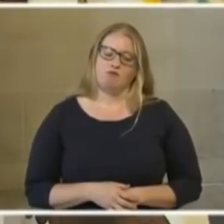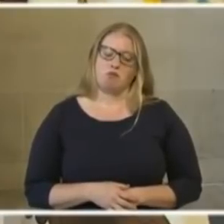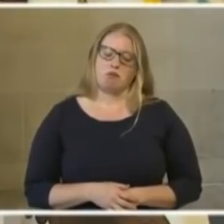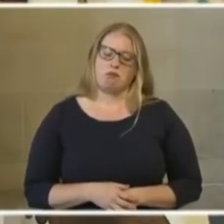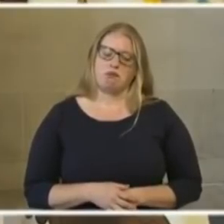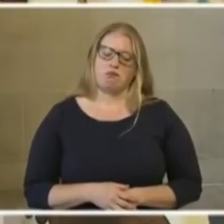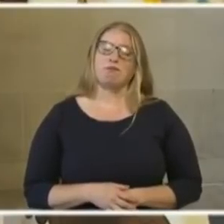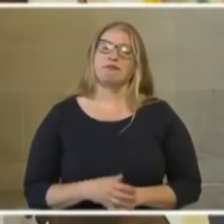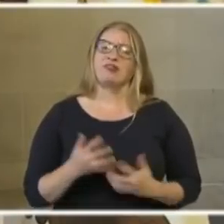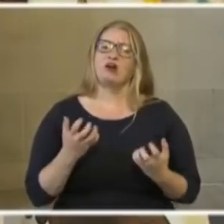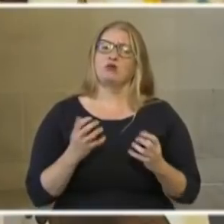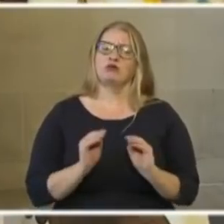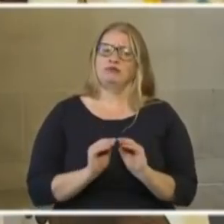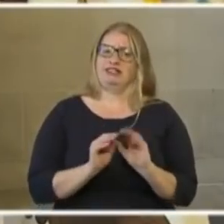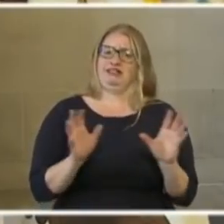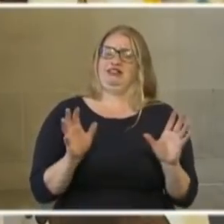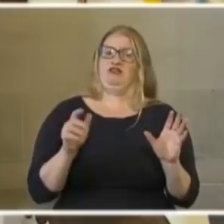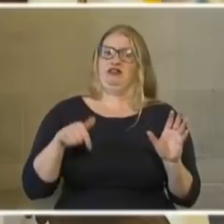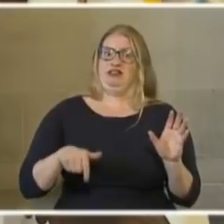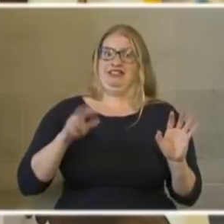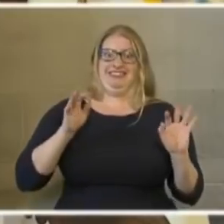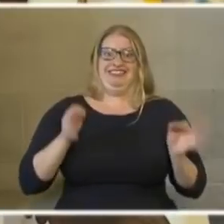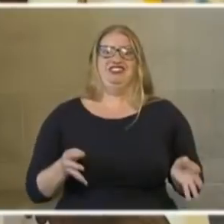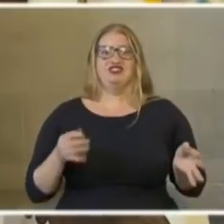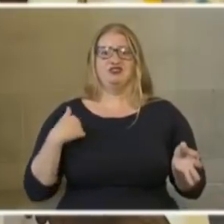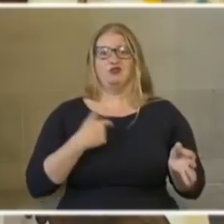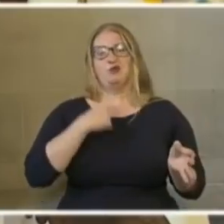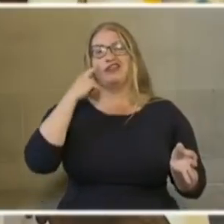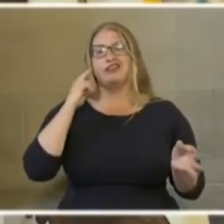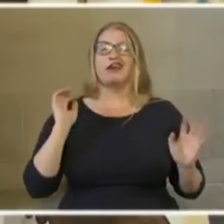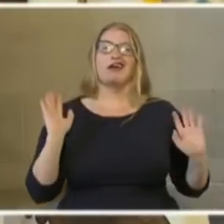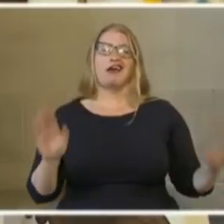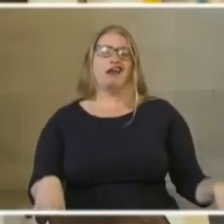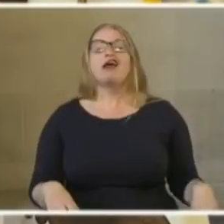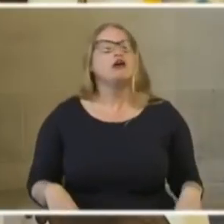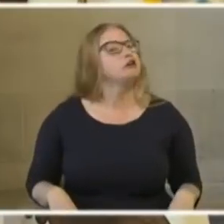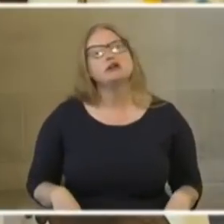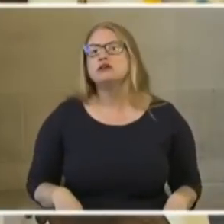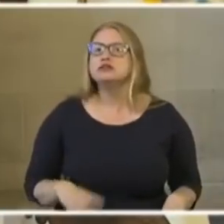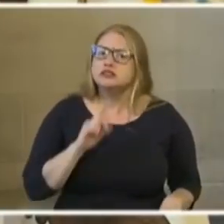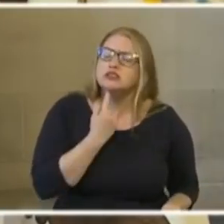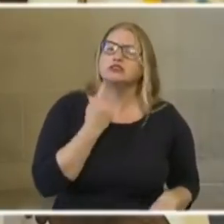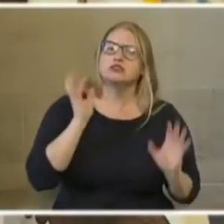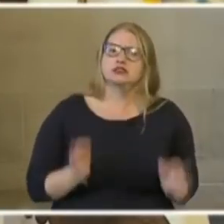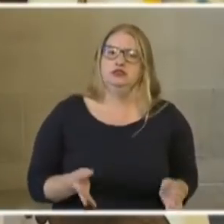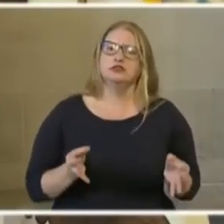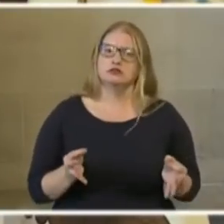BUSINESSES, I KNOW IT IS NOT ENOUGH BUT I WANT TO BE CLEAR THAT THIS IS NOT A DECISION